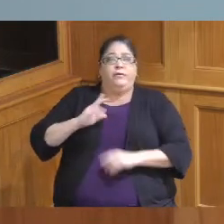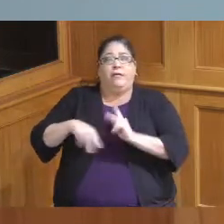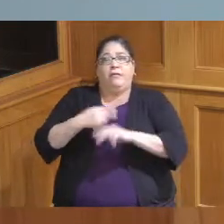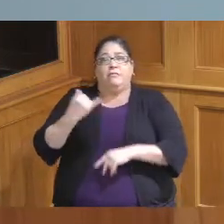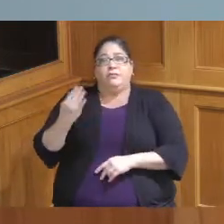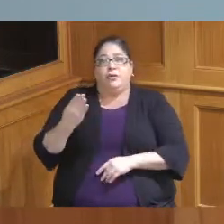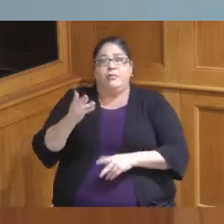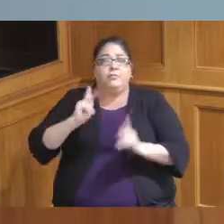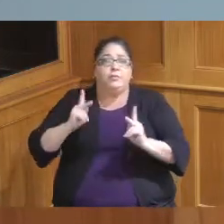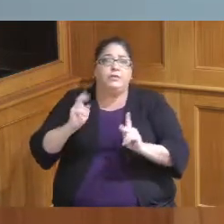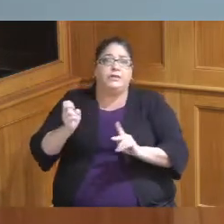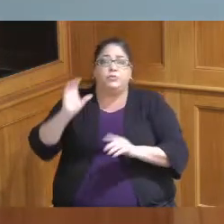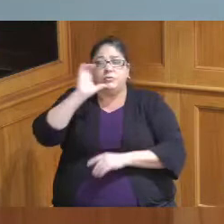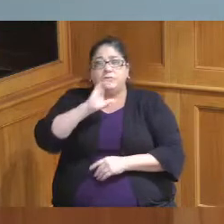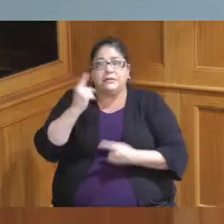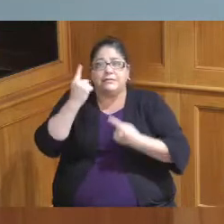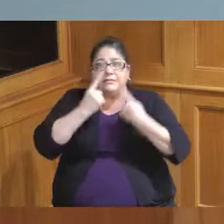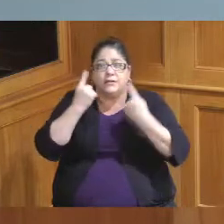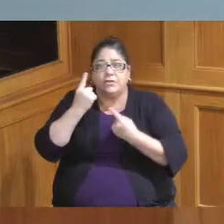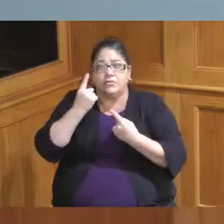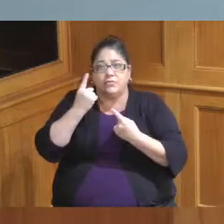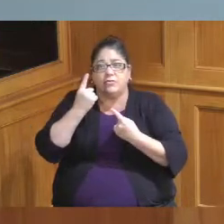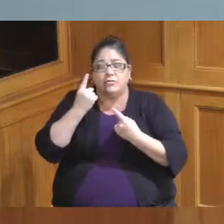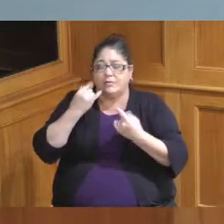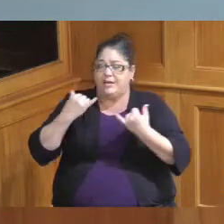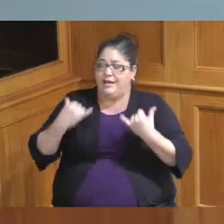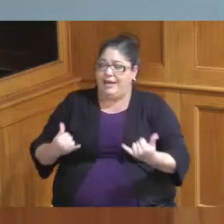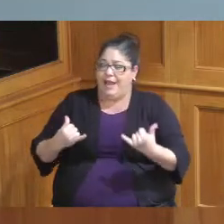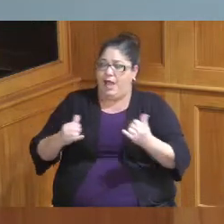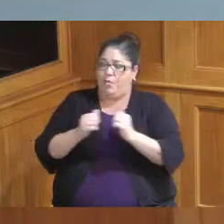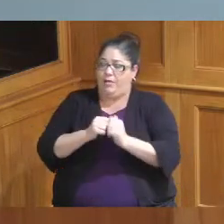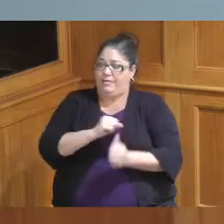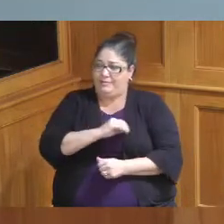it's it's amazing to me then these times when we're having such st- staffing struggles we